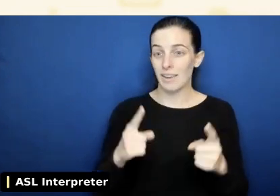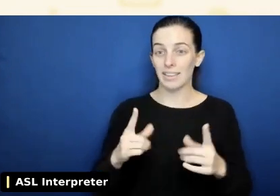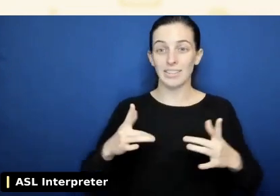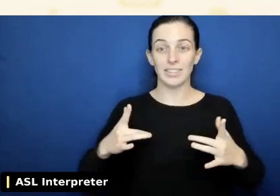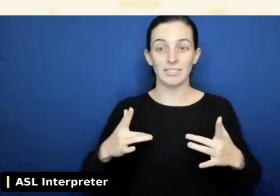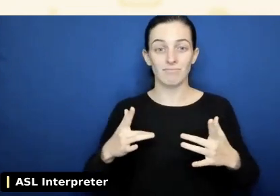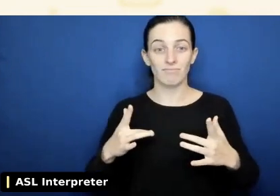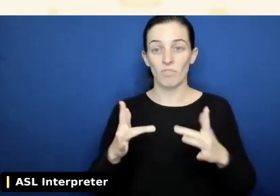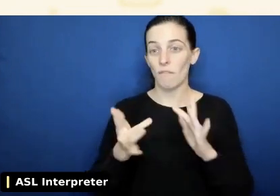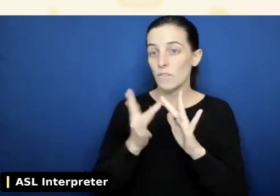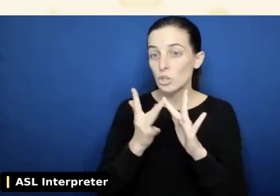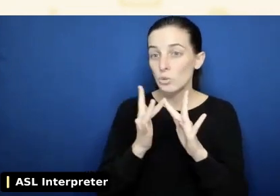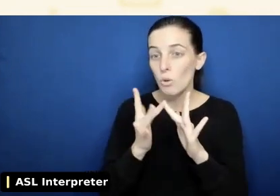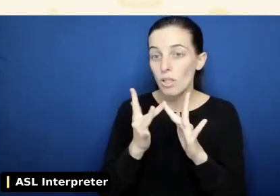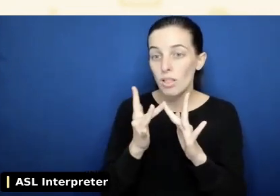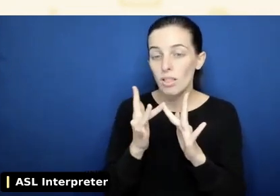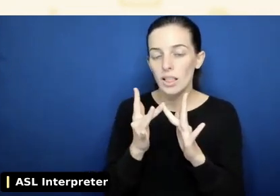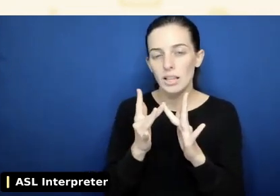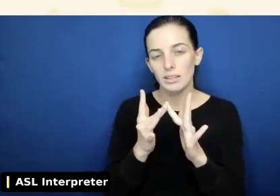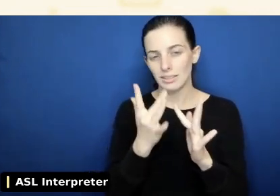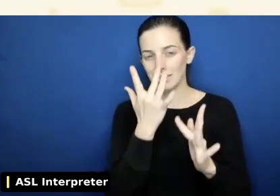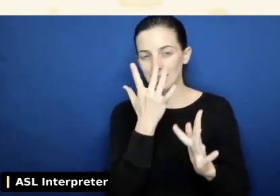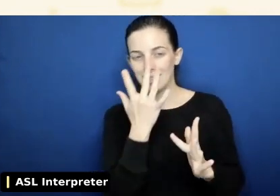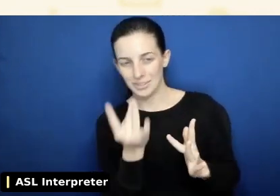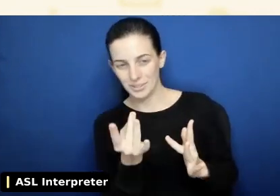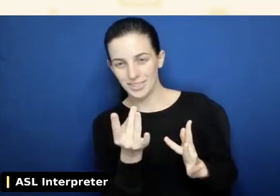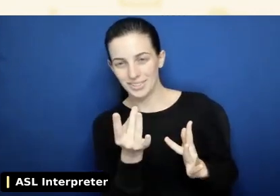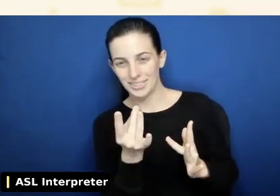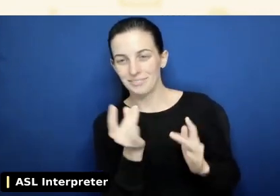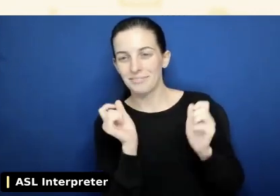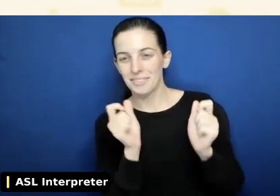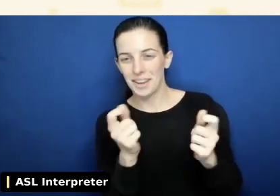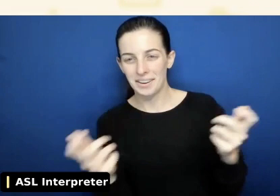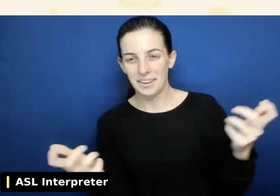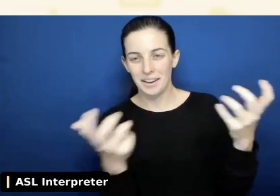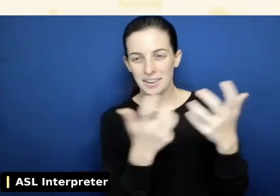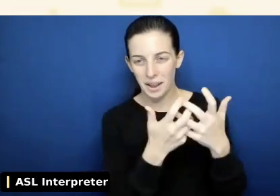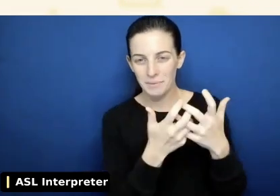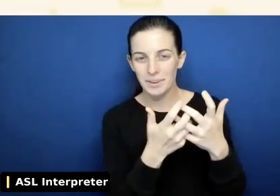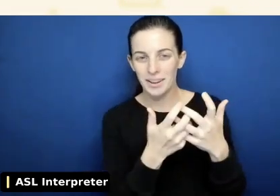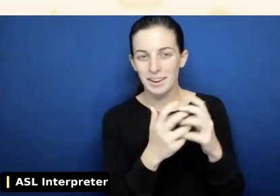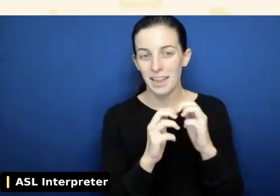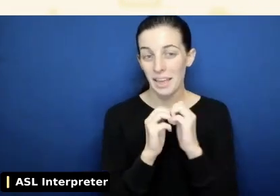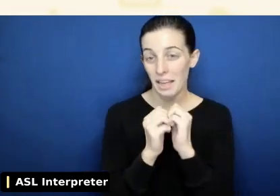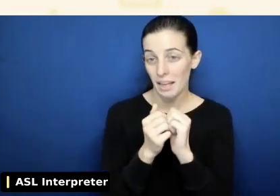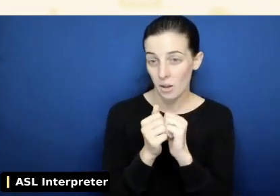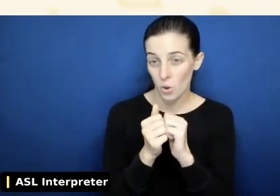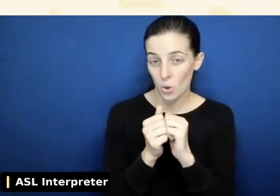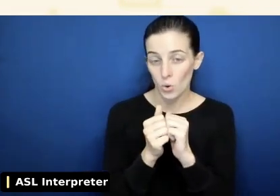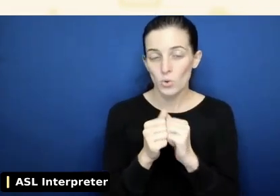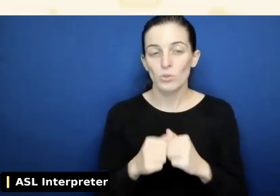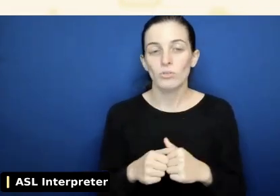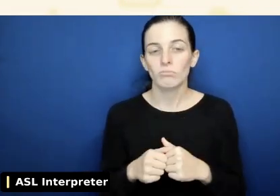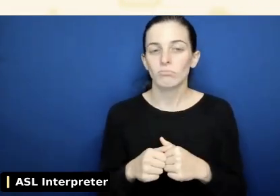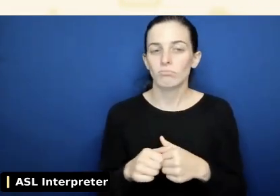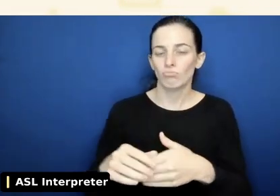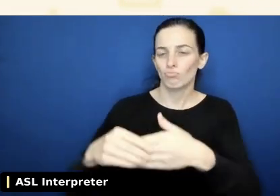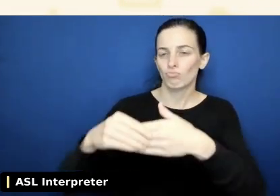it's really interesting that we can accommodate this by offering flexible participation options,